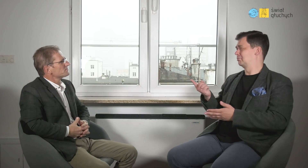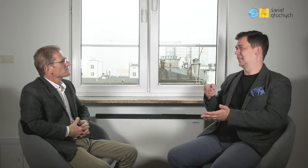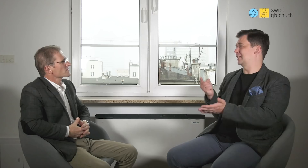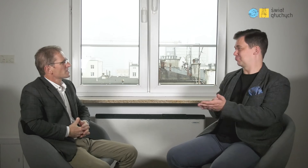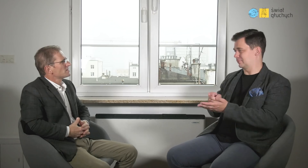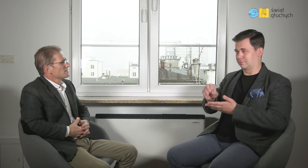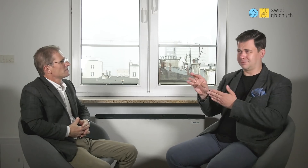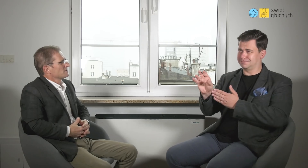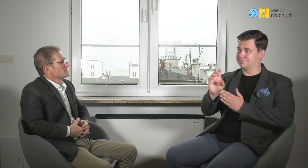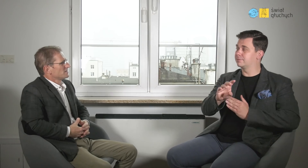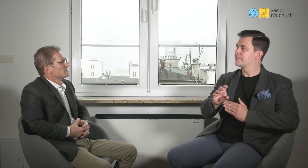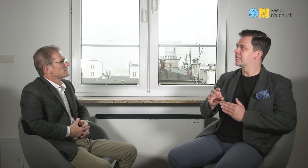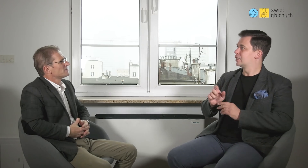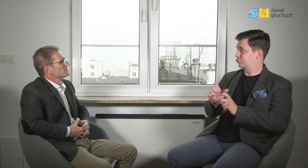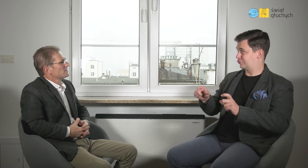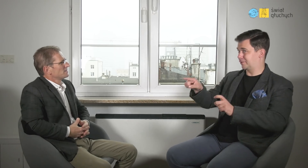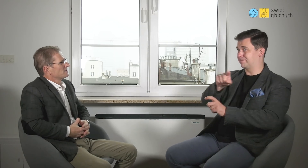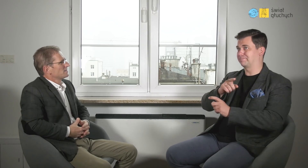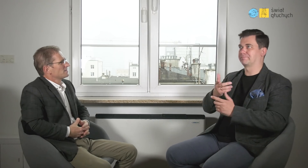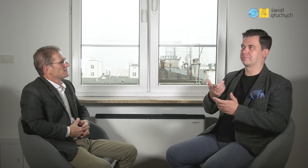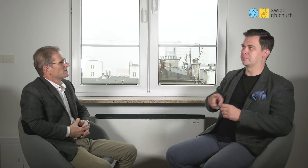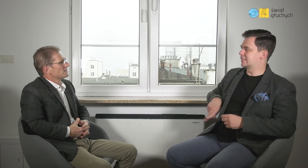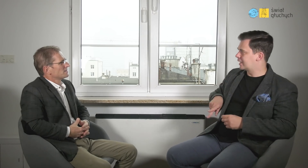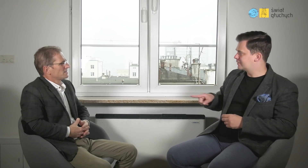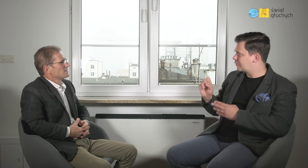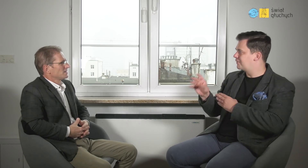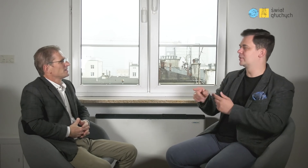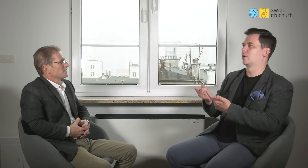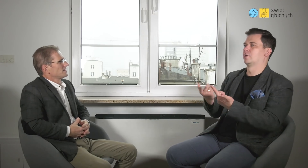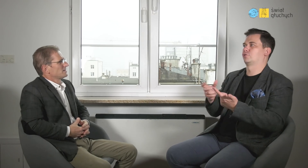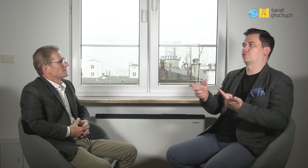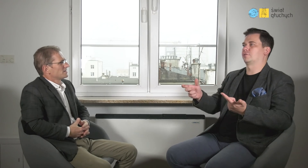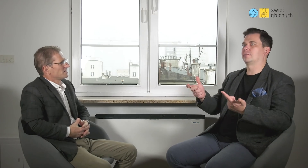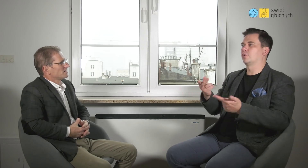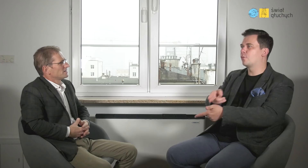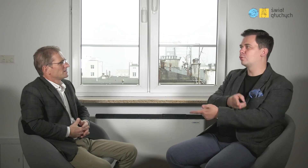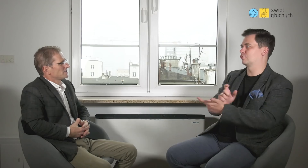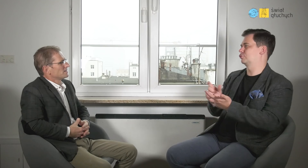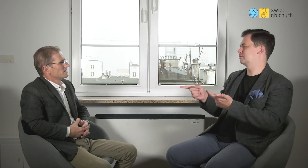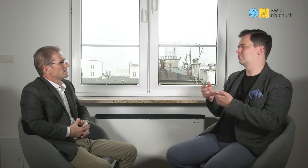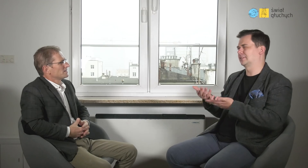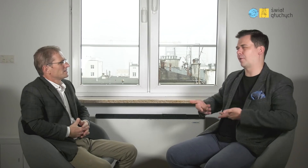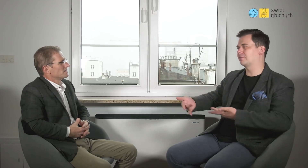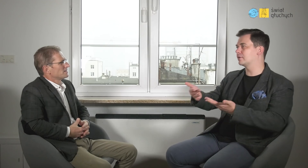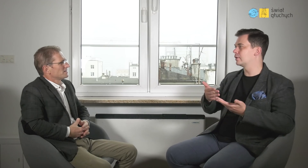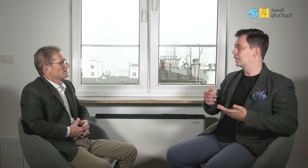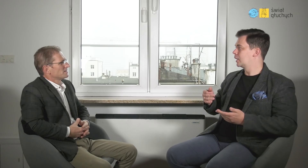You can send up to 1000 letters to the Ministry, Offices, various institutions ,